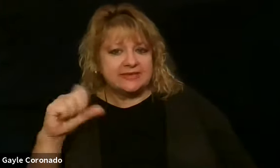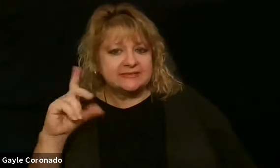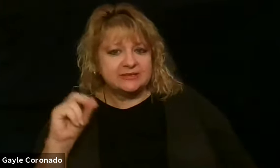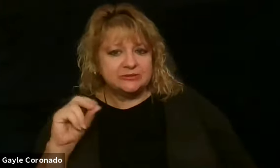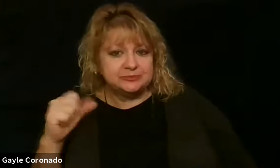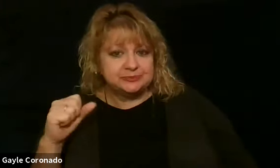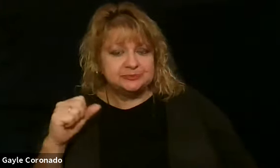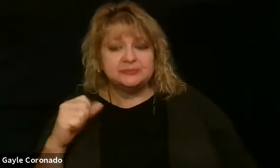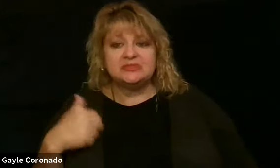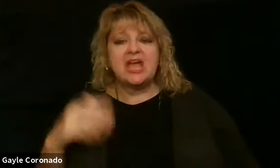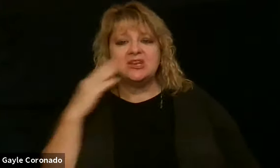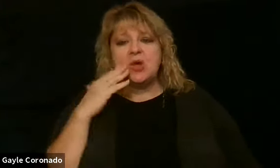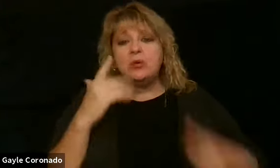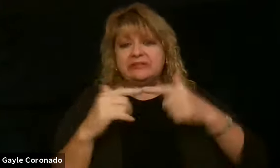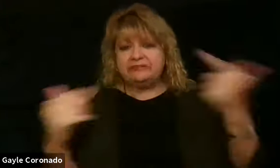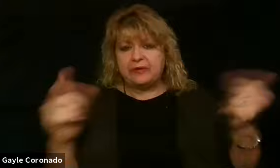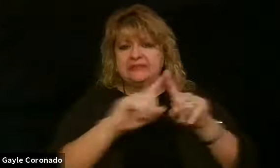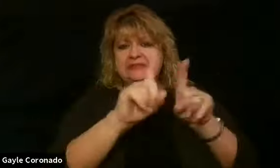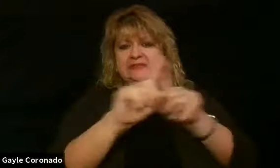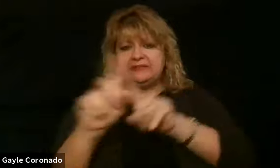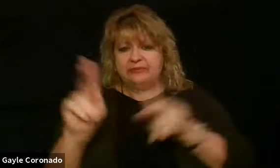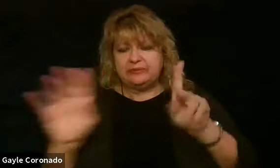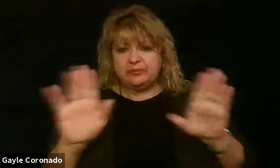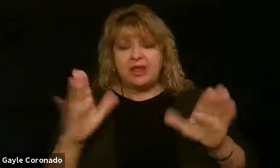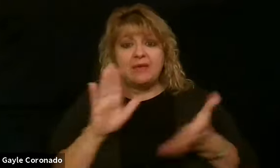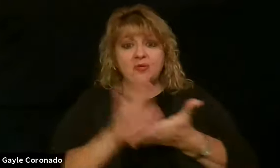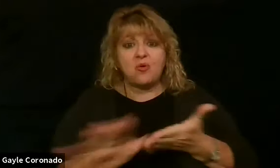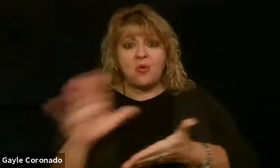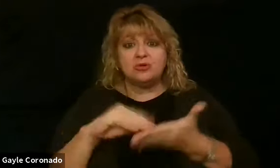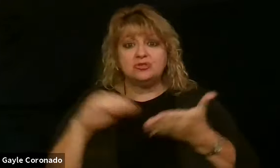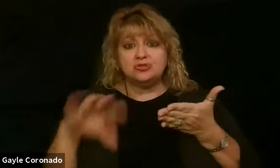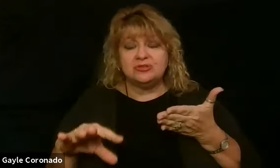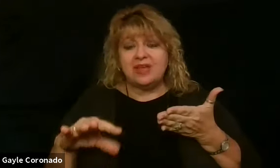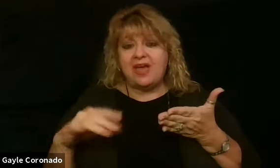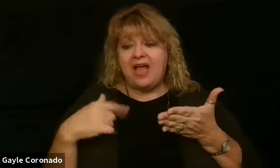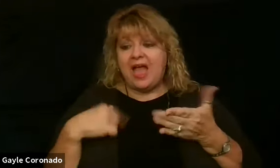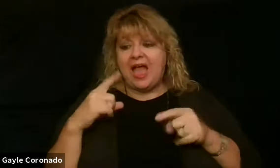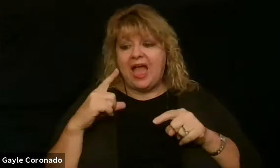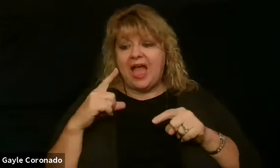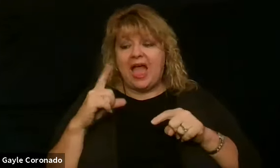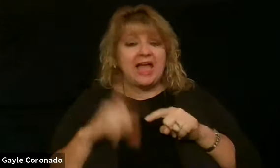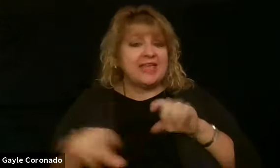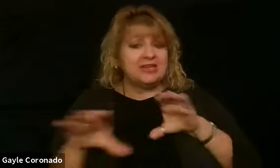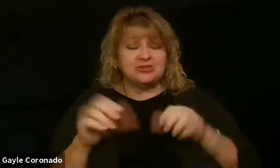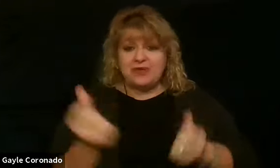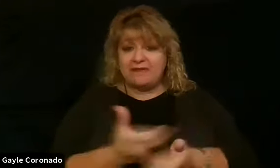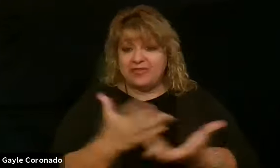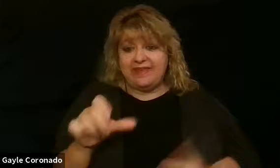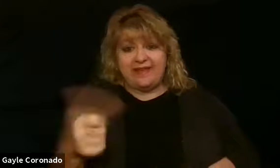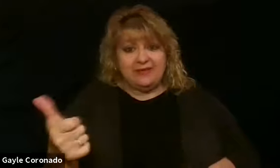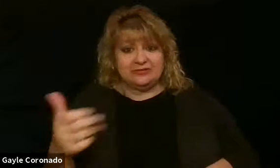I know it varies between different people but as a college student I've learned that I can't do everything else kids my age do.